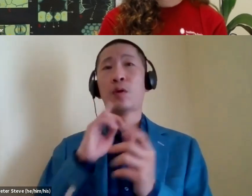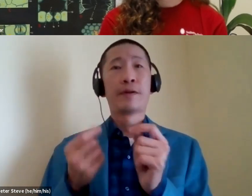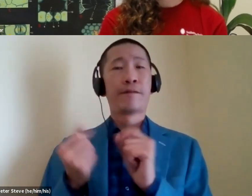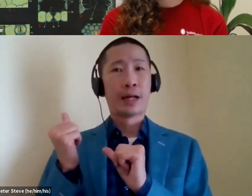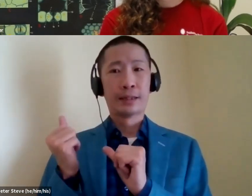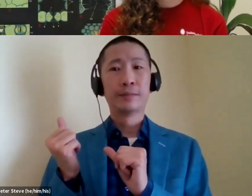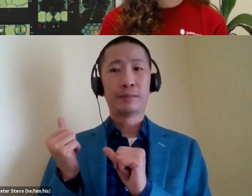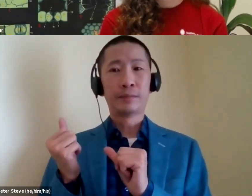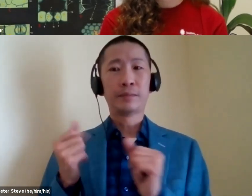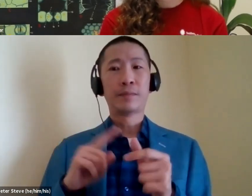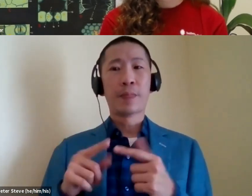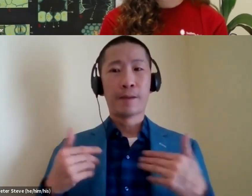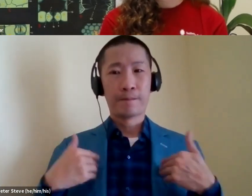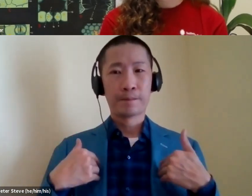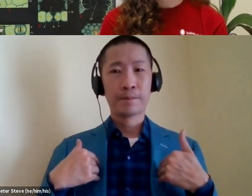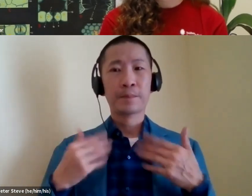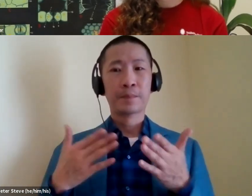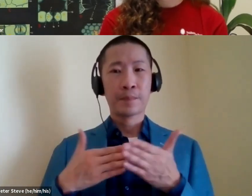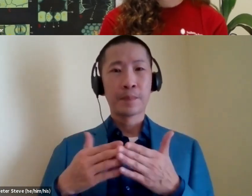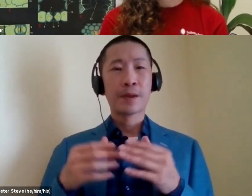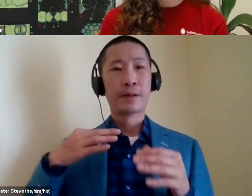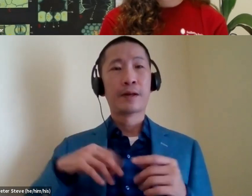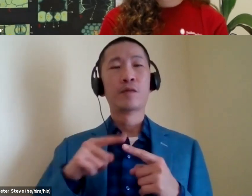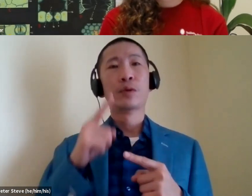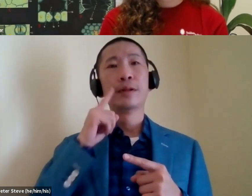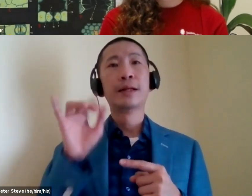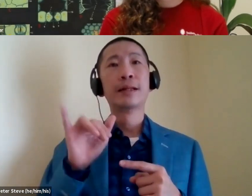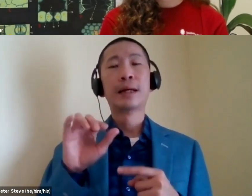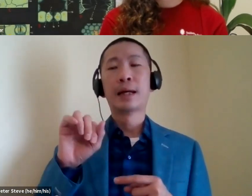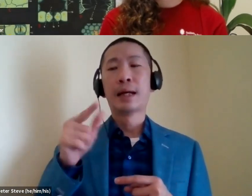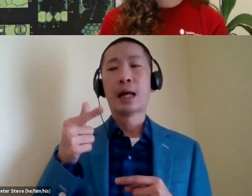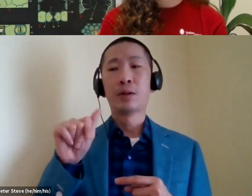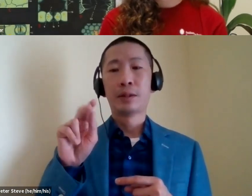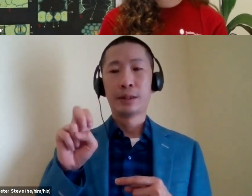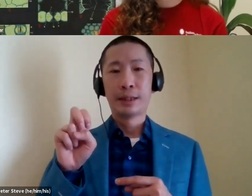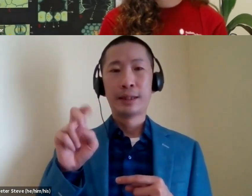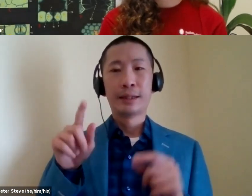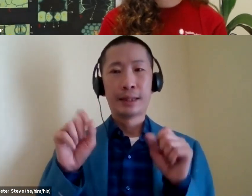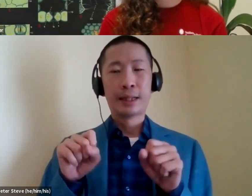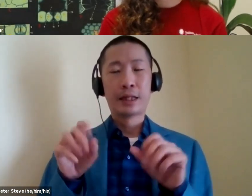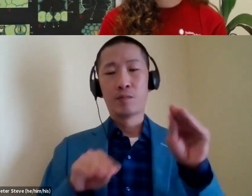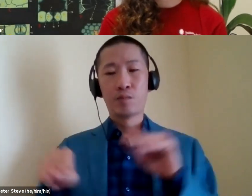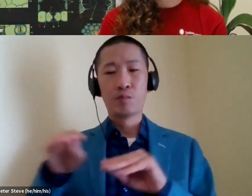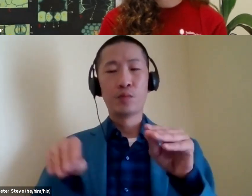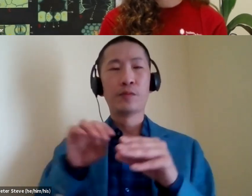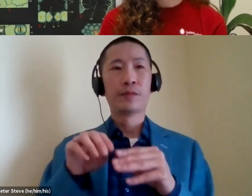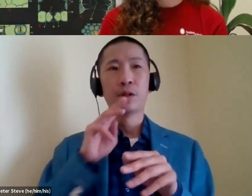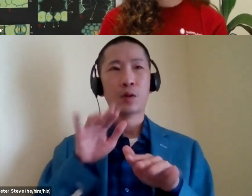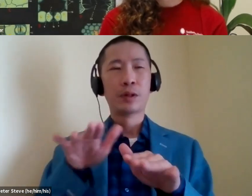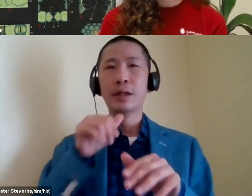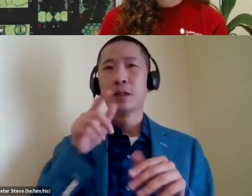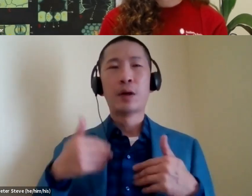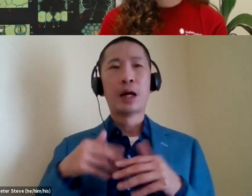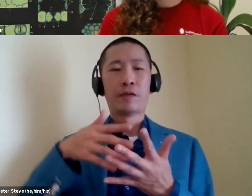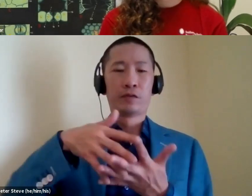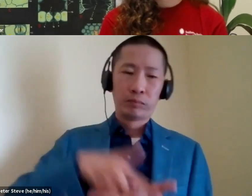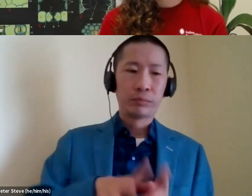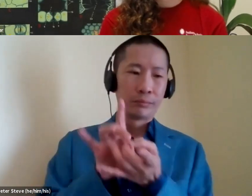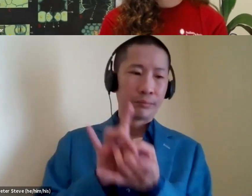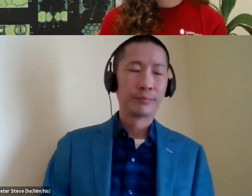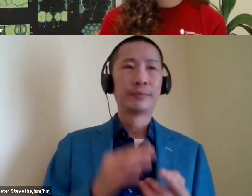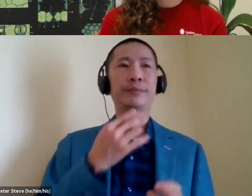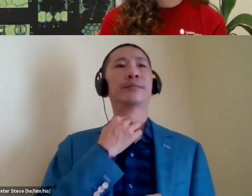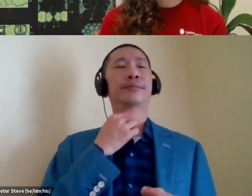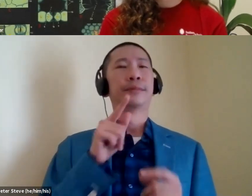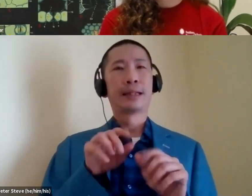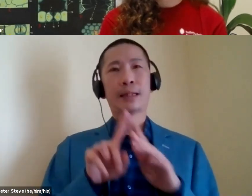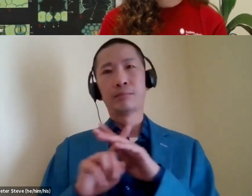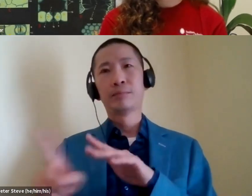Kim Komatsu (she/her): And they have often the advantage when you think about things like algae they can move around in the ocean, so they don't have roots that are locking them in place, so they can try and escape in that way as well.